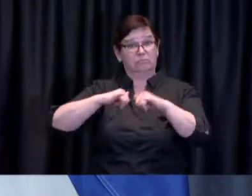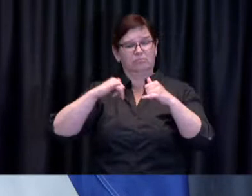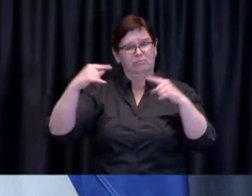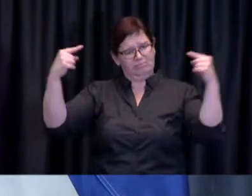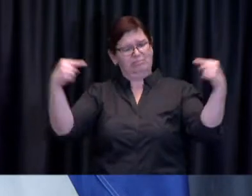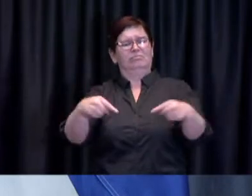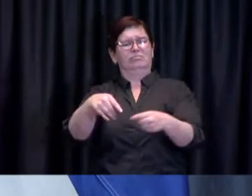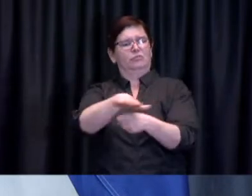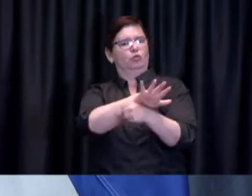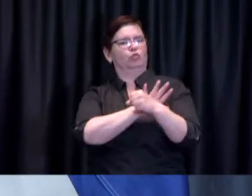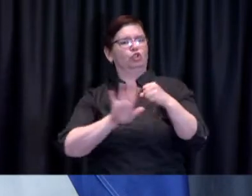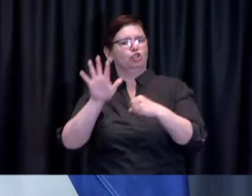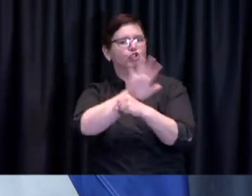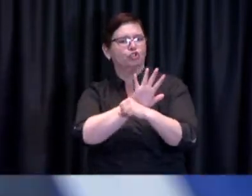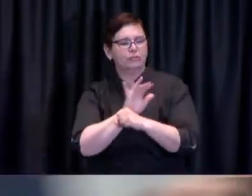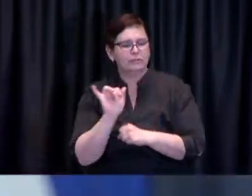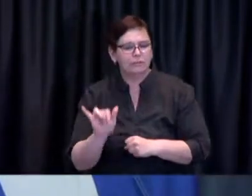you know the Mayor made note of the fact that his